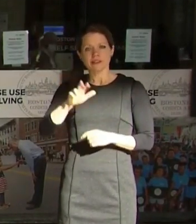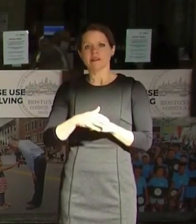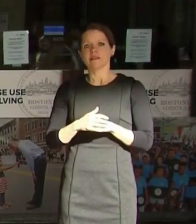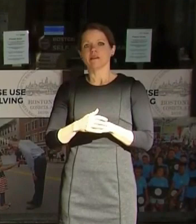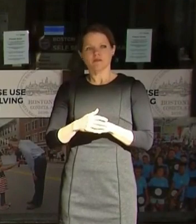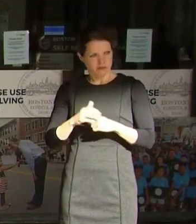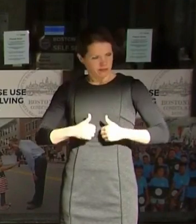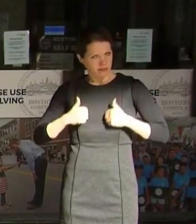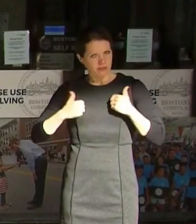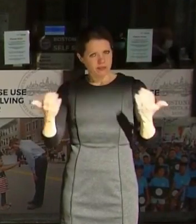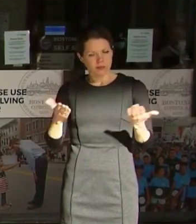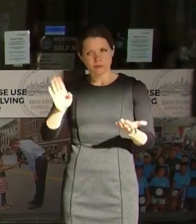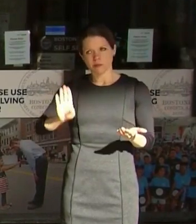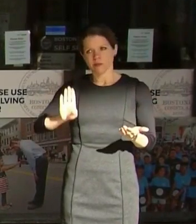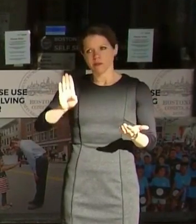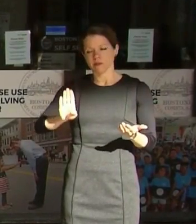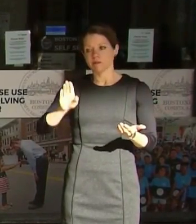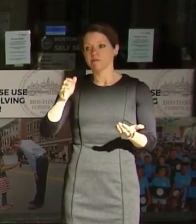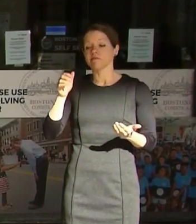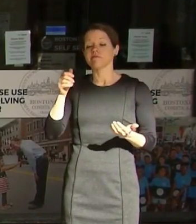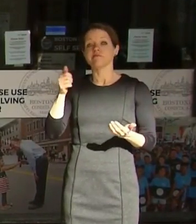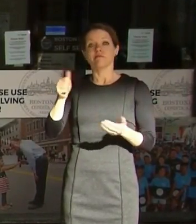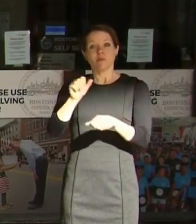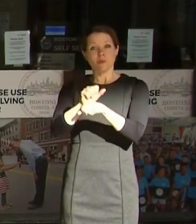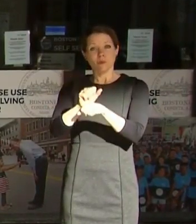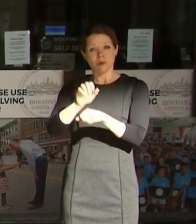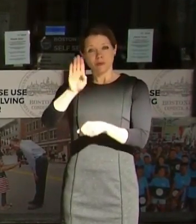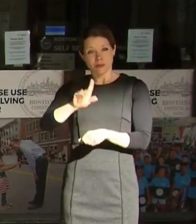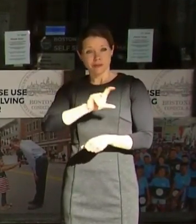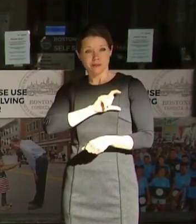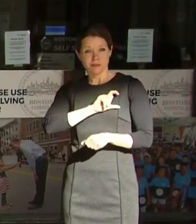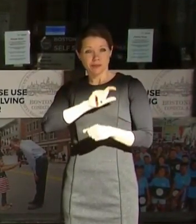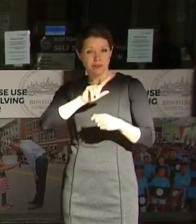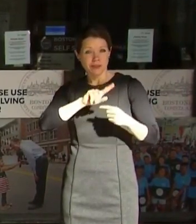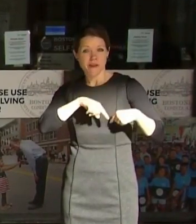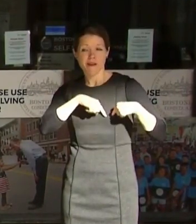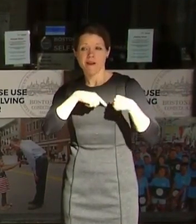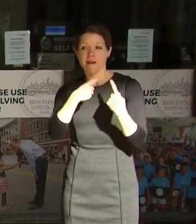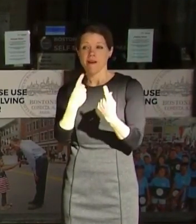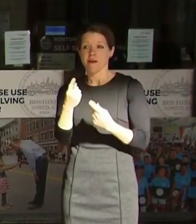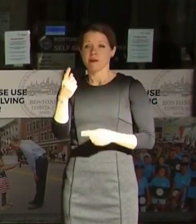IS PASSED AWAY AT THE BOSTON MEDICAL CENTER DUE TO THE COVID- 19 VIRUS. OUR PRAYERS ARE WITH HIS FAMILY